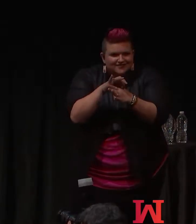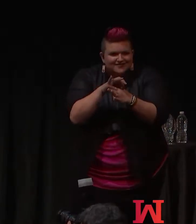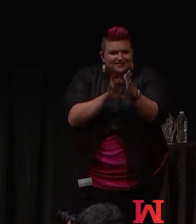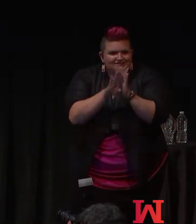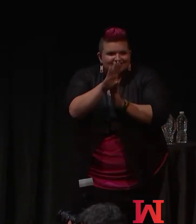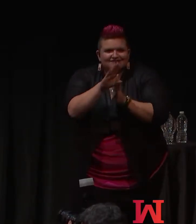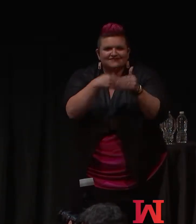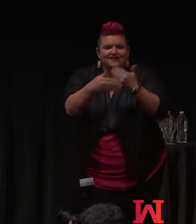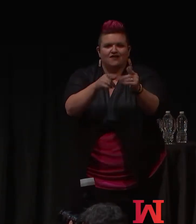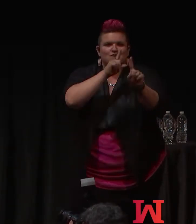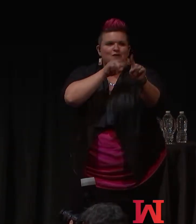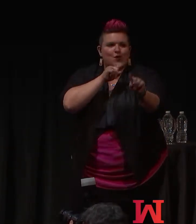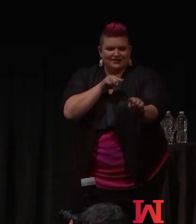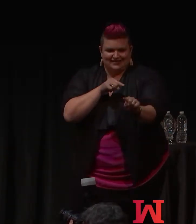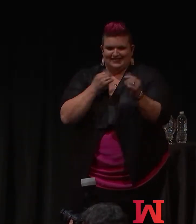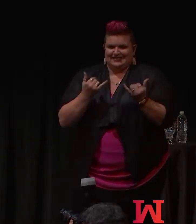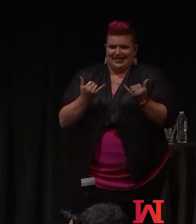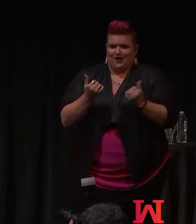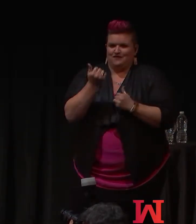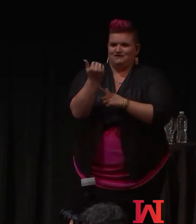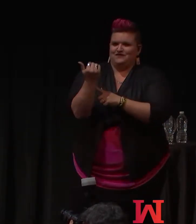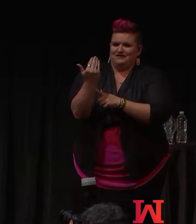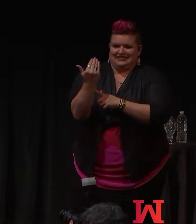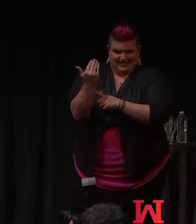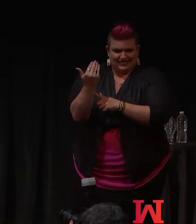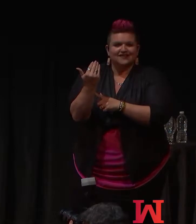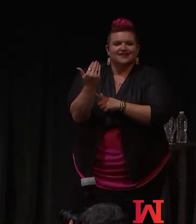of reporting in the now fifteen year old magazine's history.